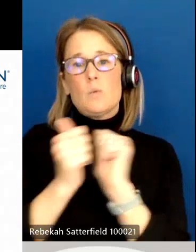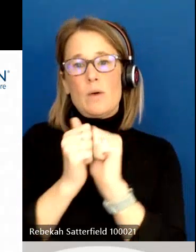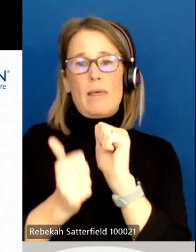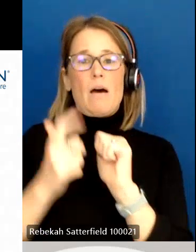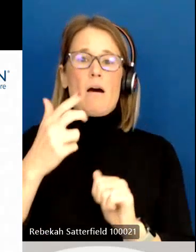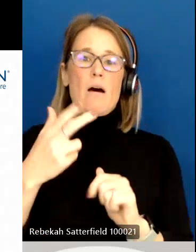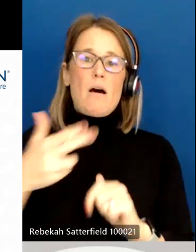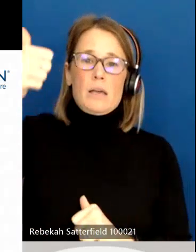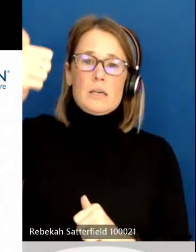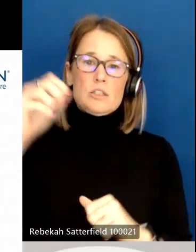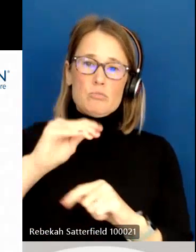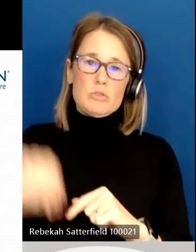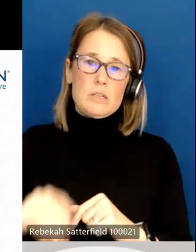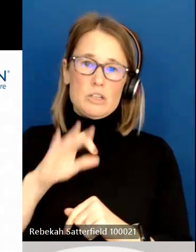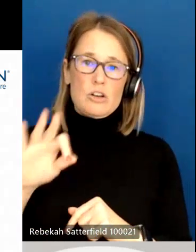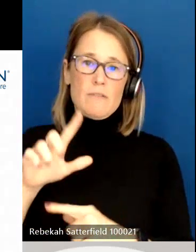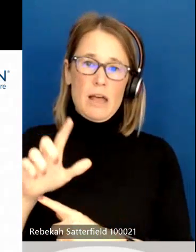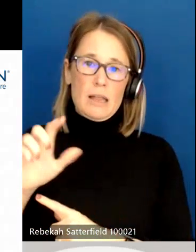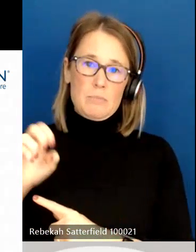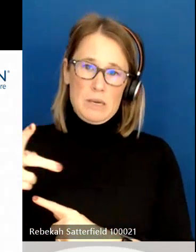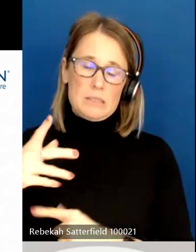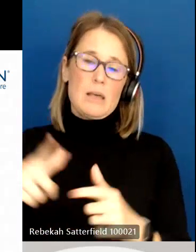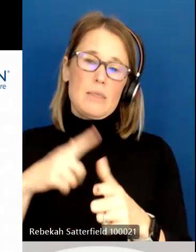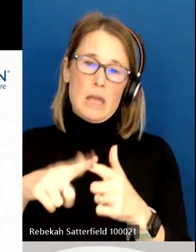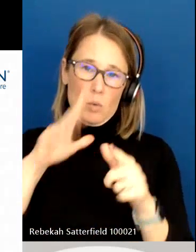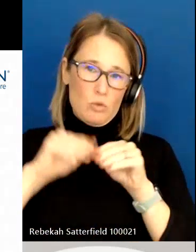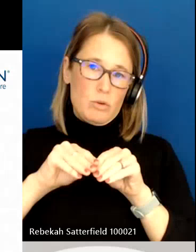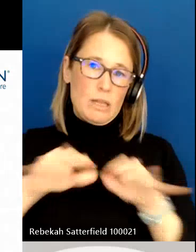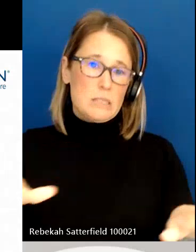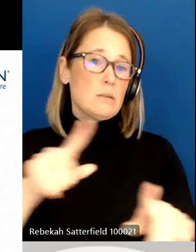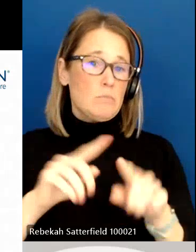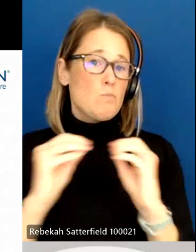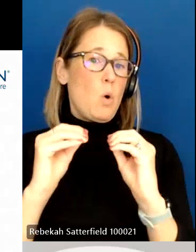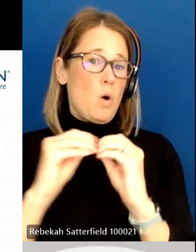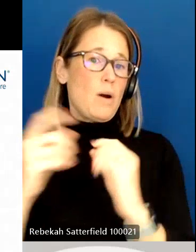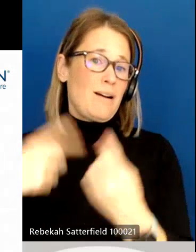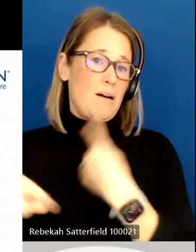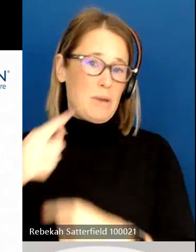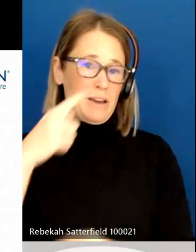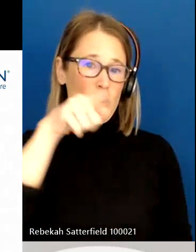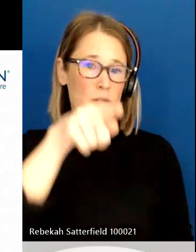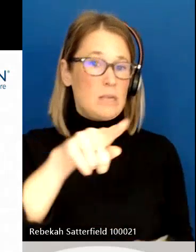then they'll release it so more to come on this um but very excited because um you know I had to